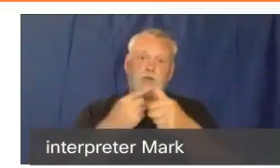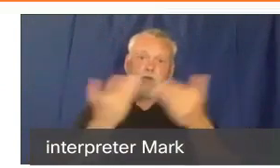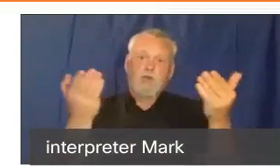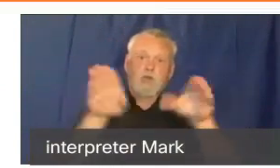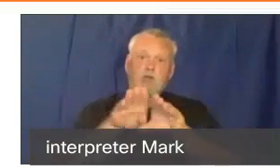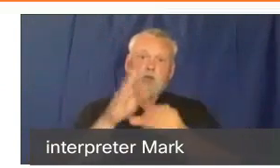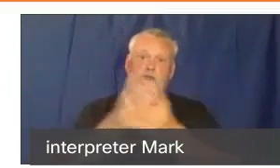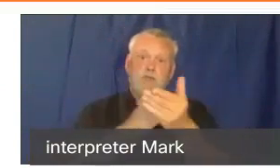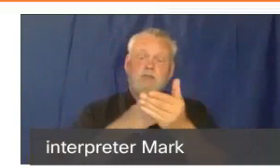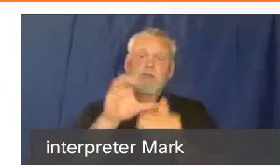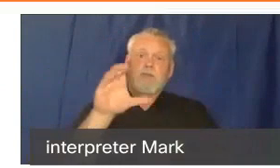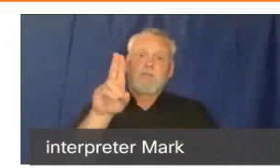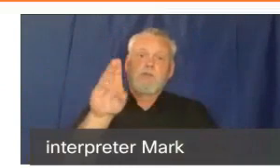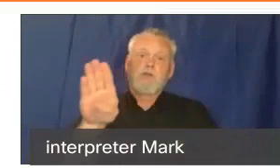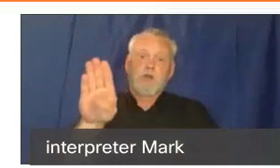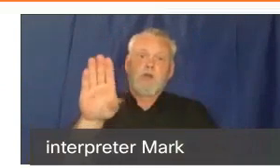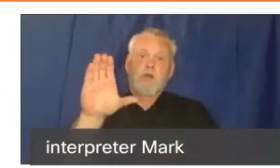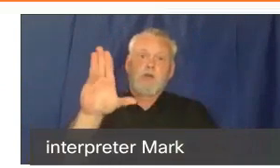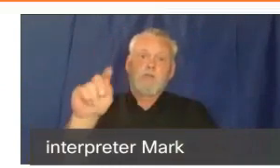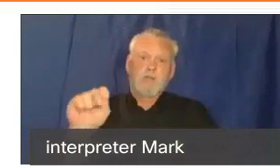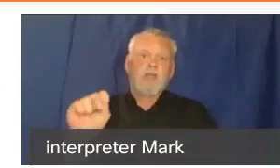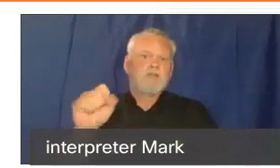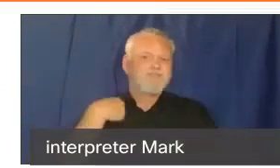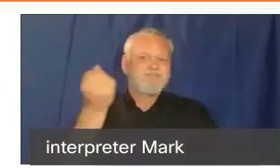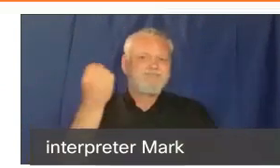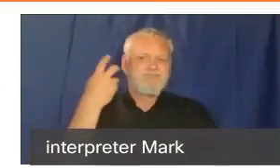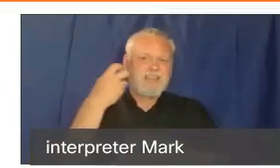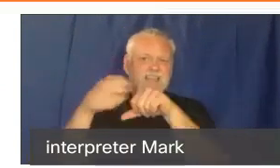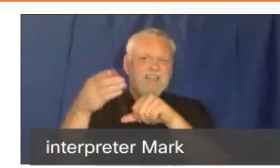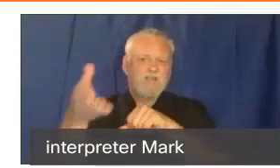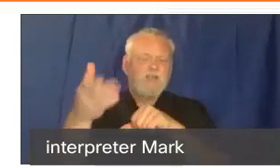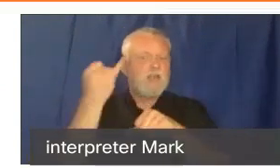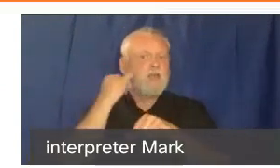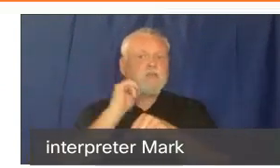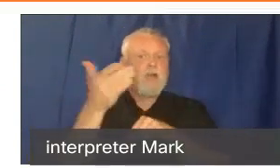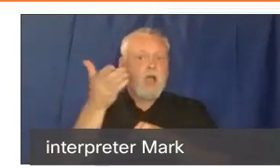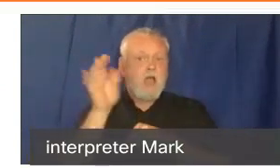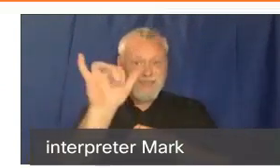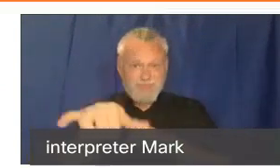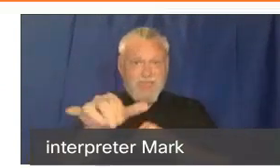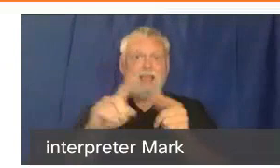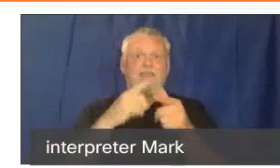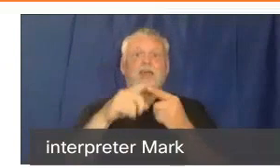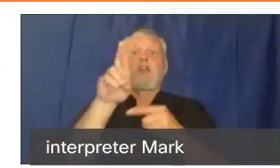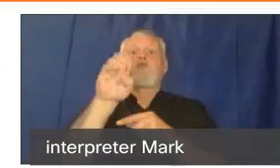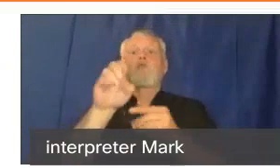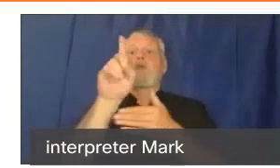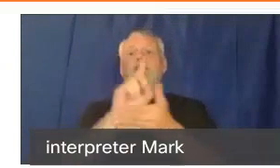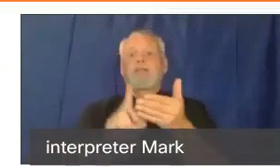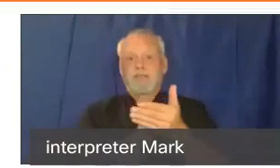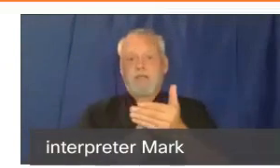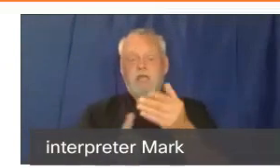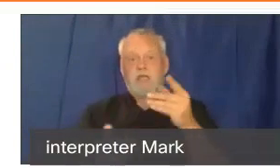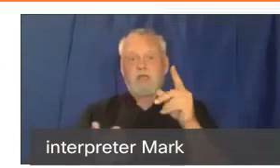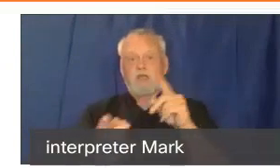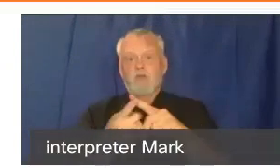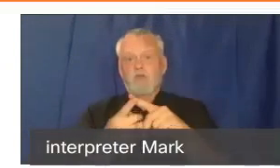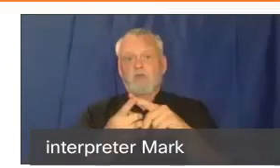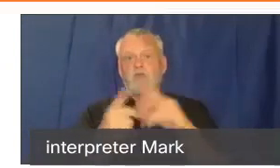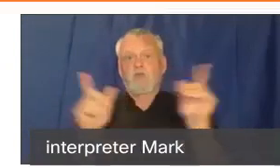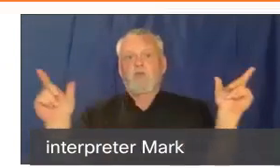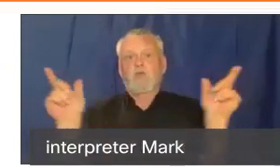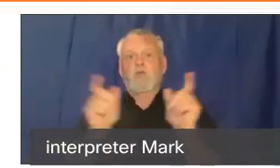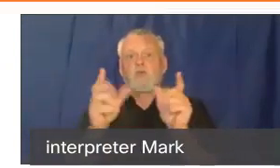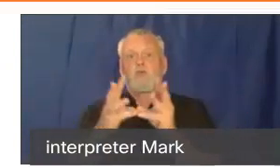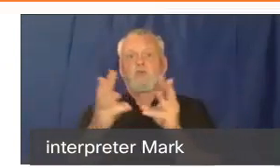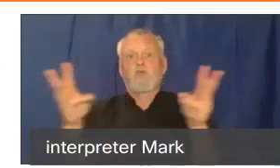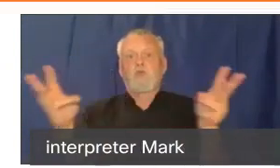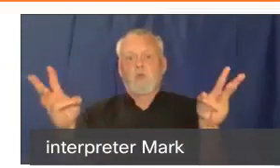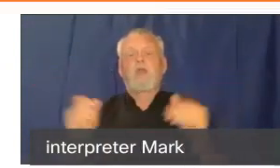some curb cuts I understand the difficulty there and if not that then redesigning the curve to reduce the with some of these,